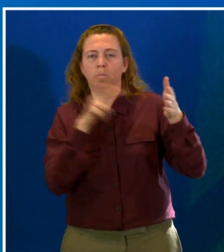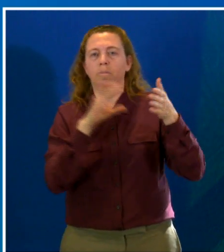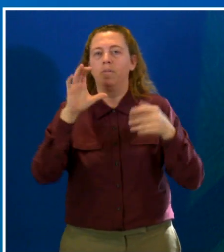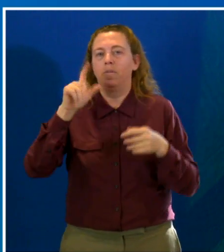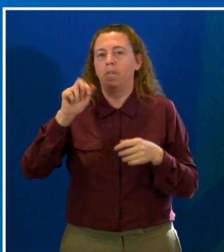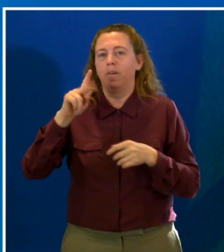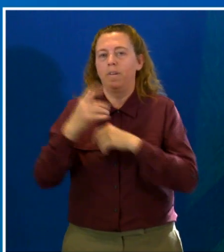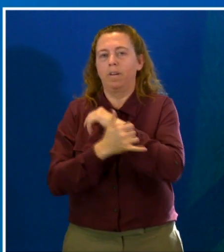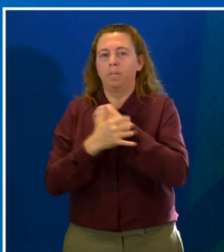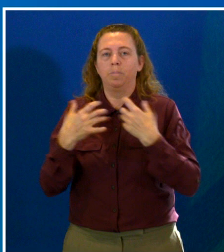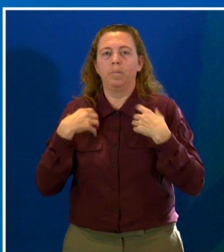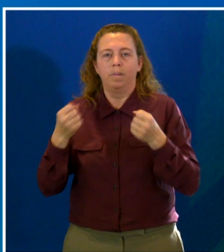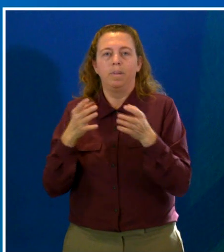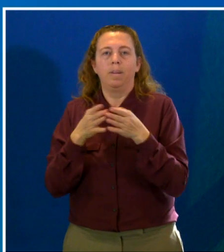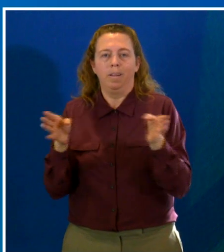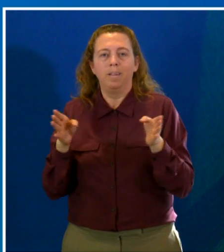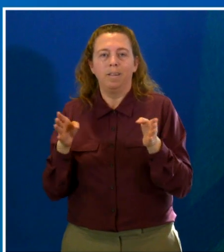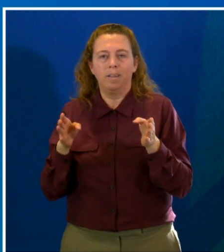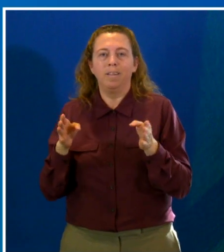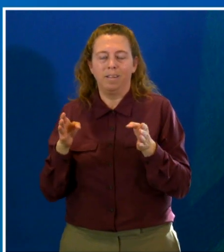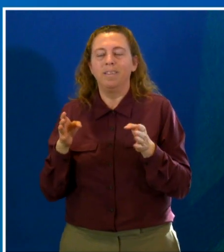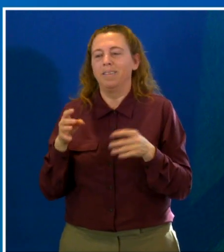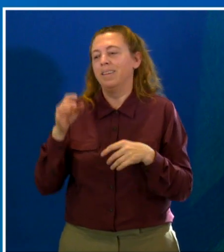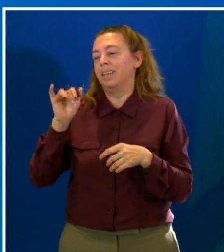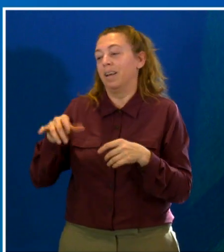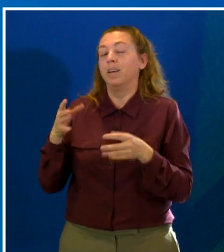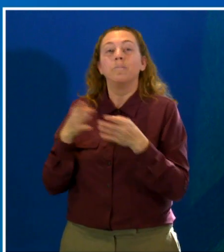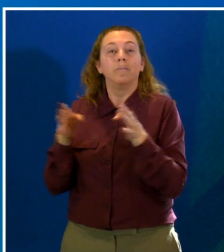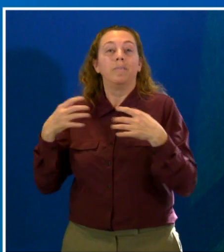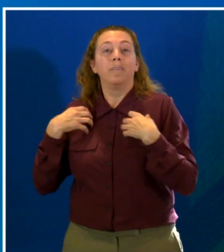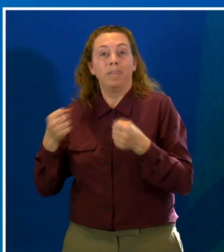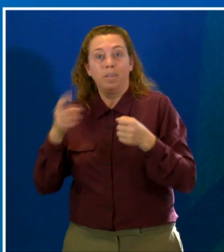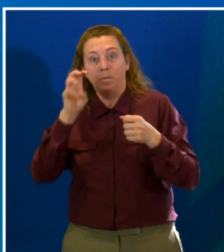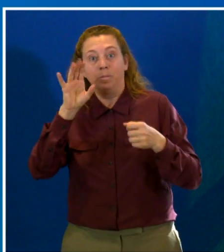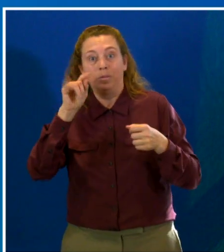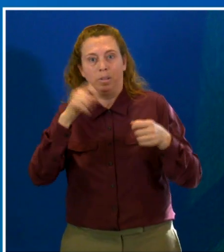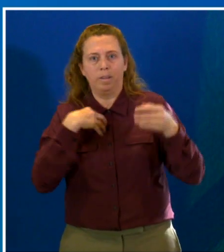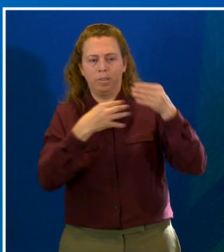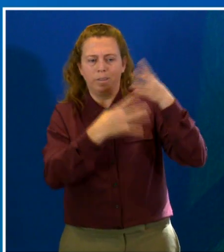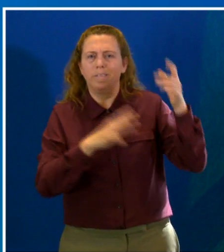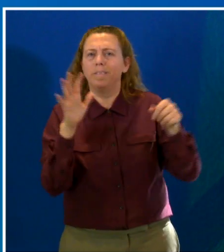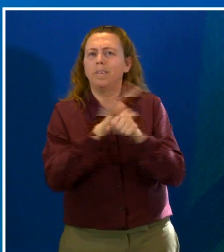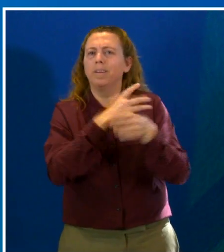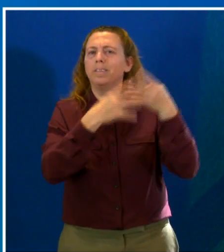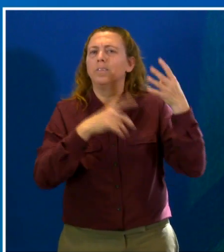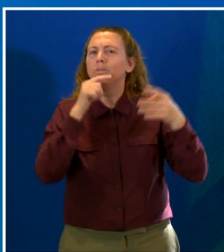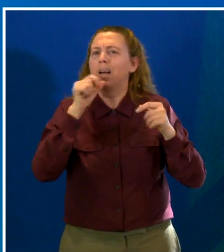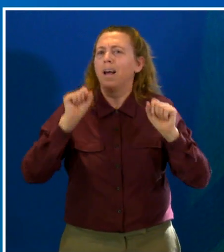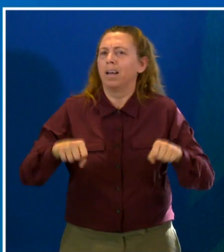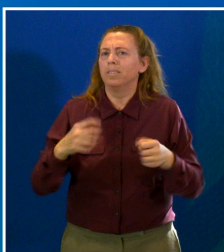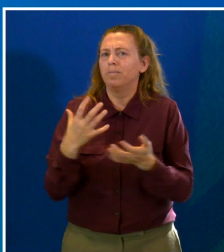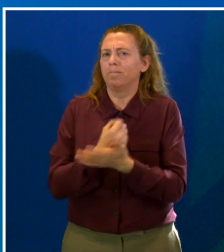The COVID-19 community vaccination site in central Vancouver continues to provide drive up and walk up